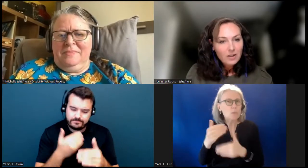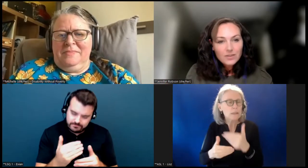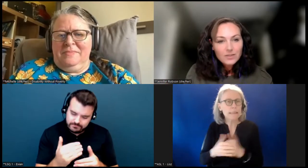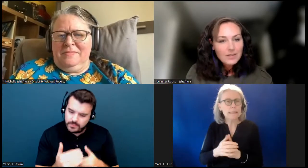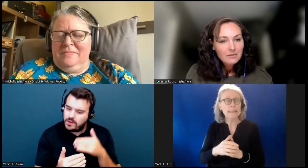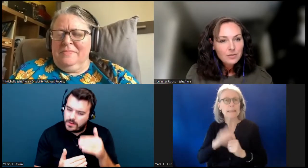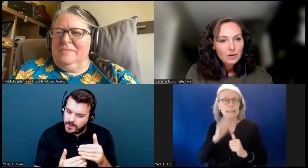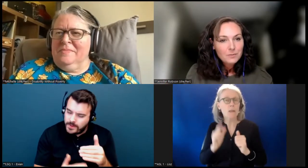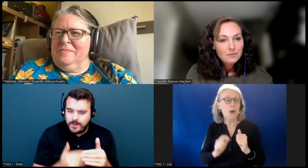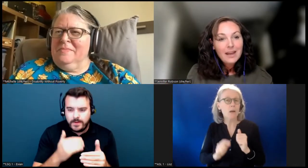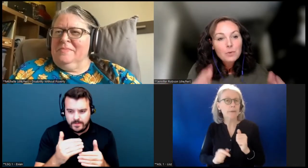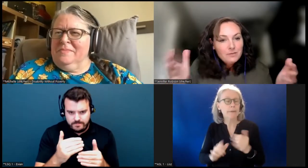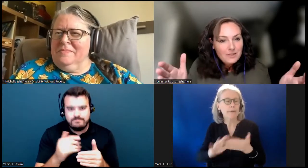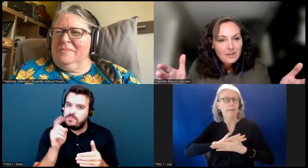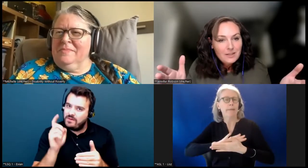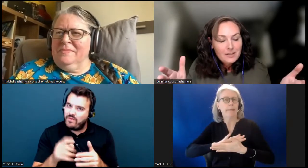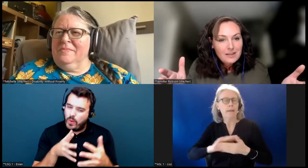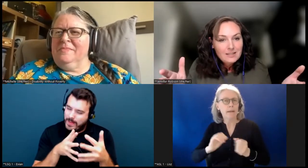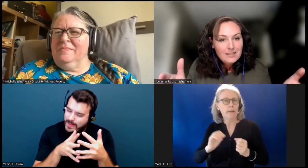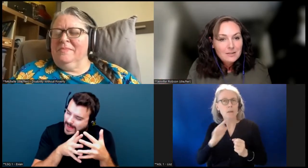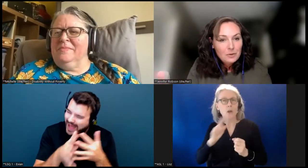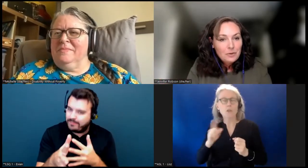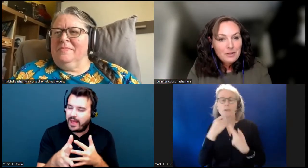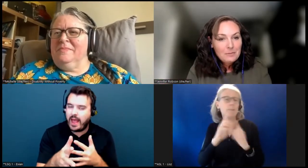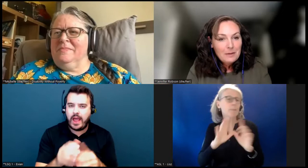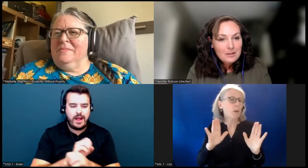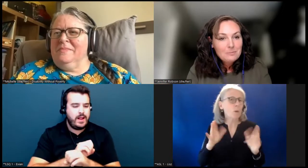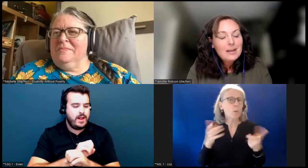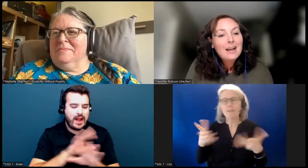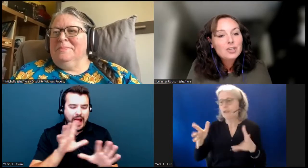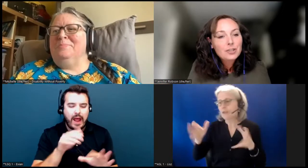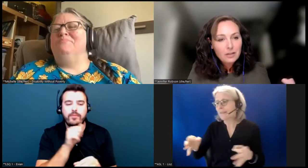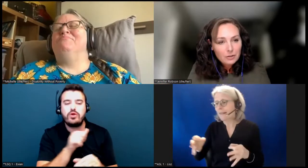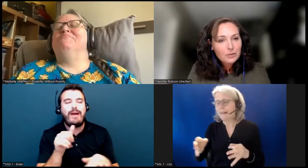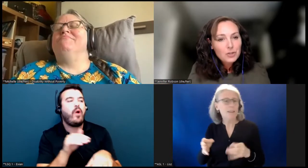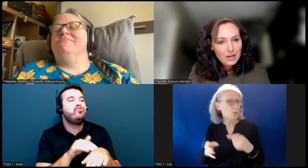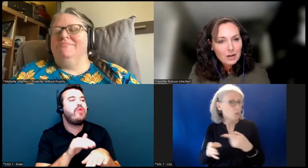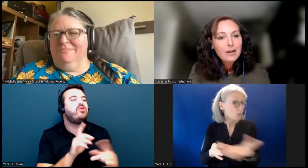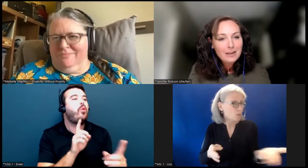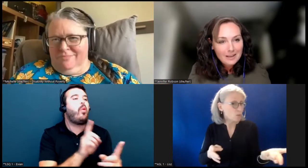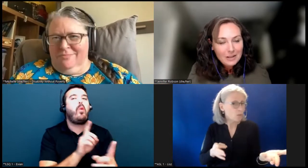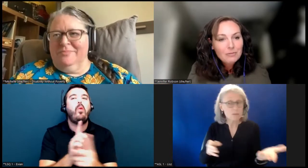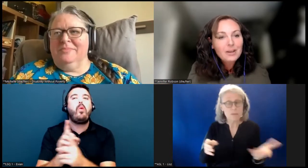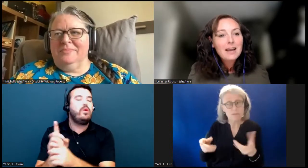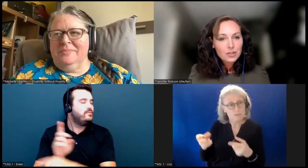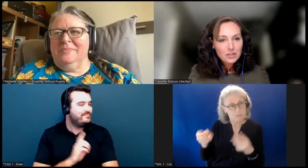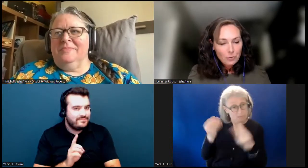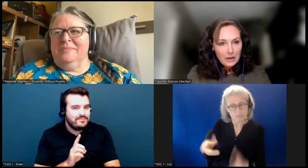HAY, WE DECIDED A THING. TELL US WHAT YOU THINK ABOUT IT. ACTUALLY INCLUSIONARY AND